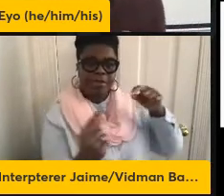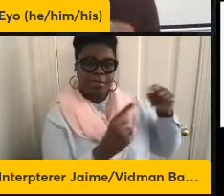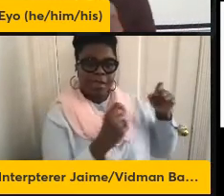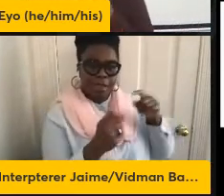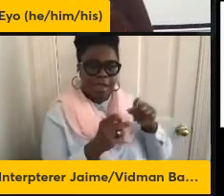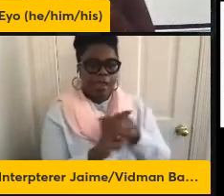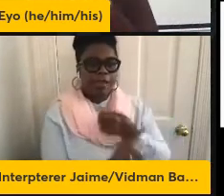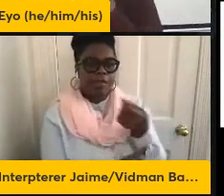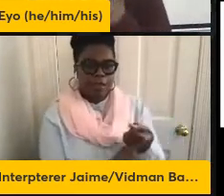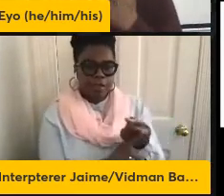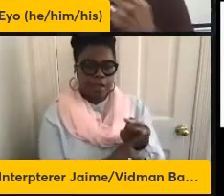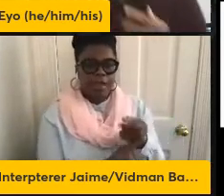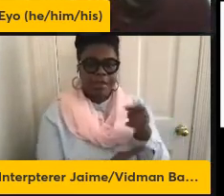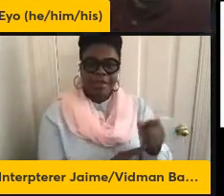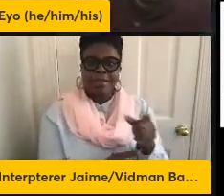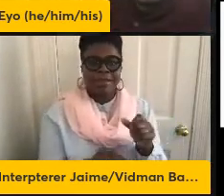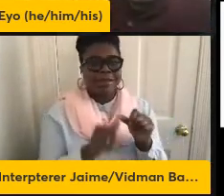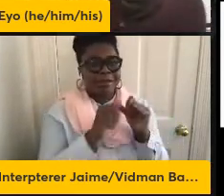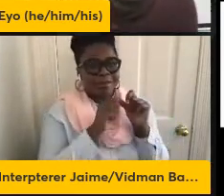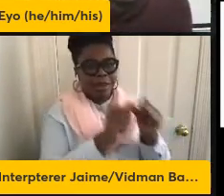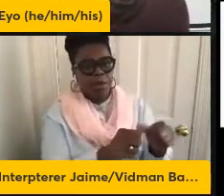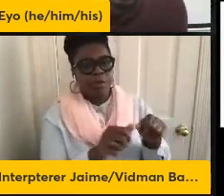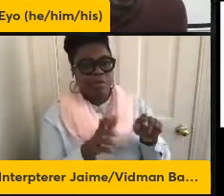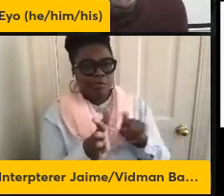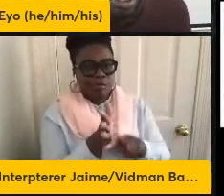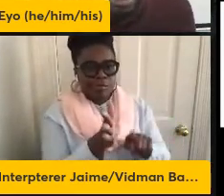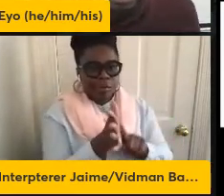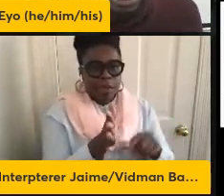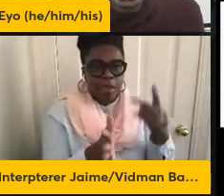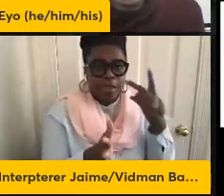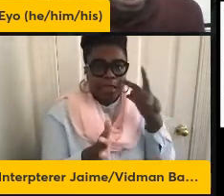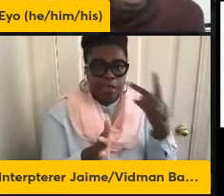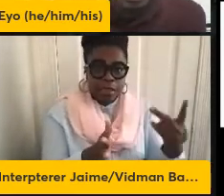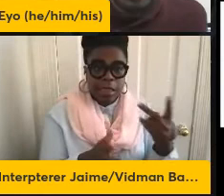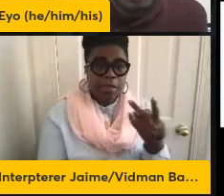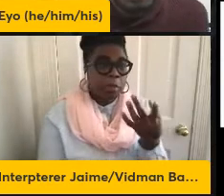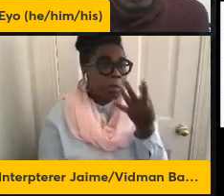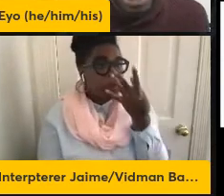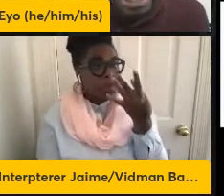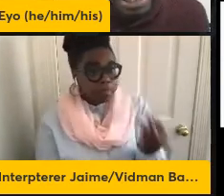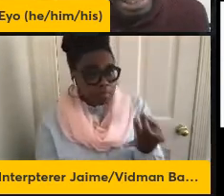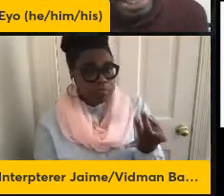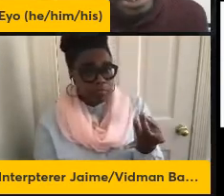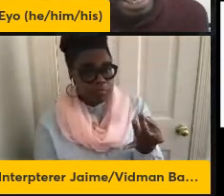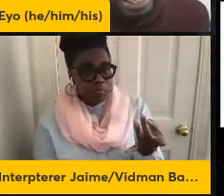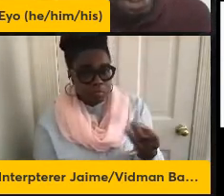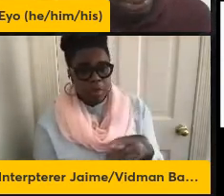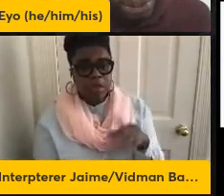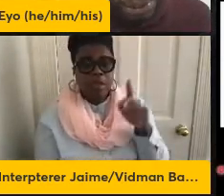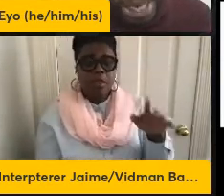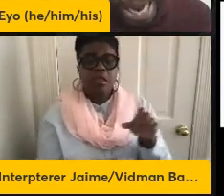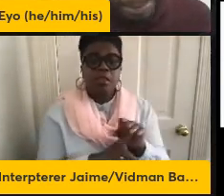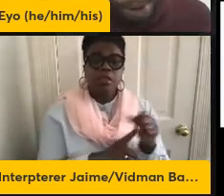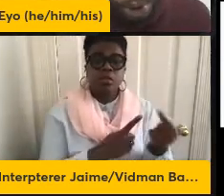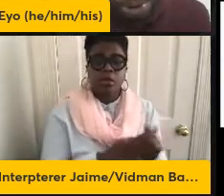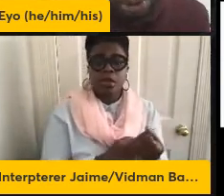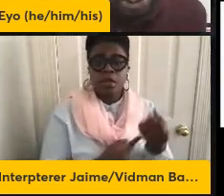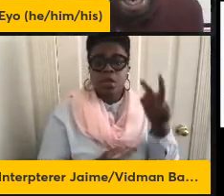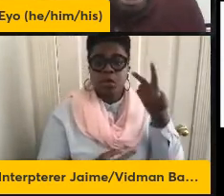this is still ongoing work. But what he sees is actually quite interesting. In this case, we do the hyper locomotion test